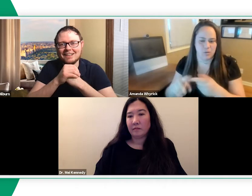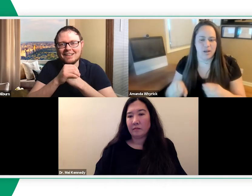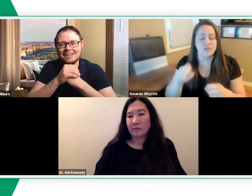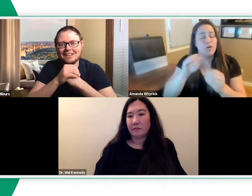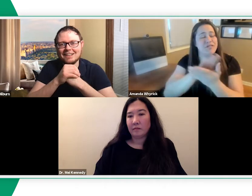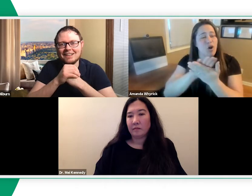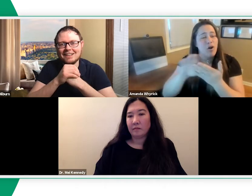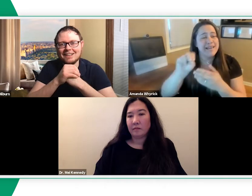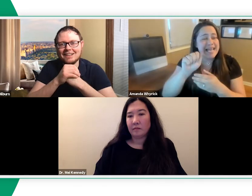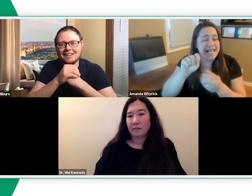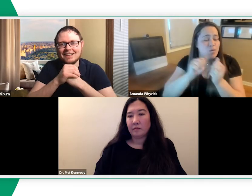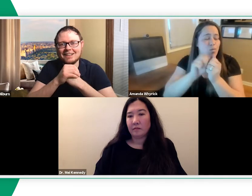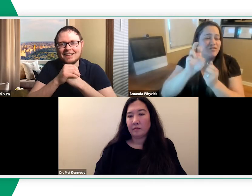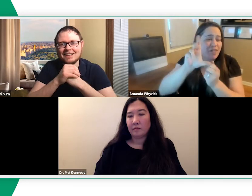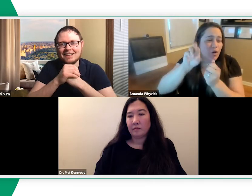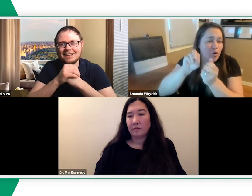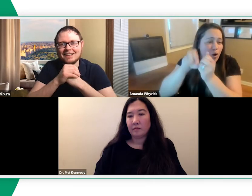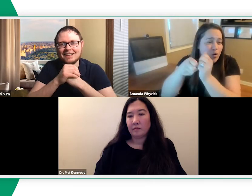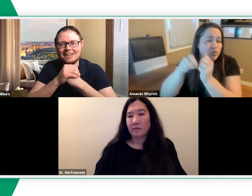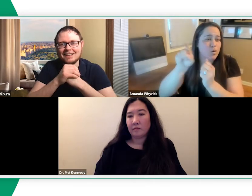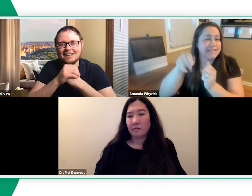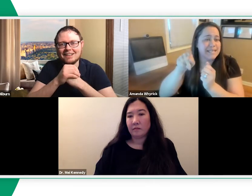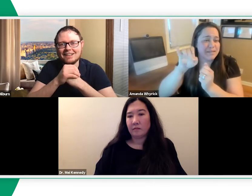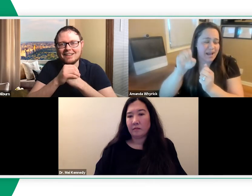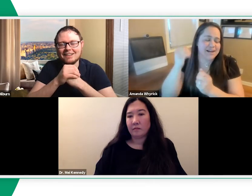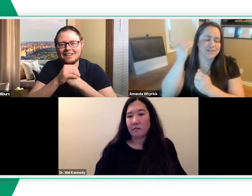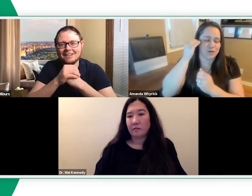to. So if it’s all neat, with Velcro or zip ties, you know that person put a lot of